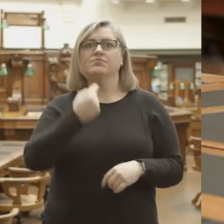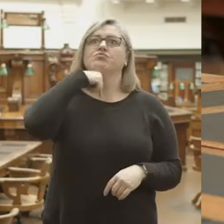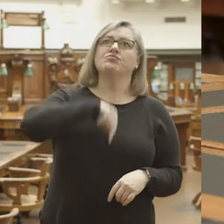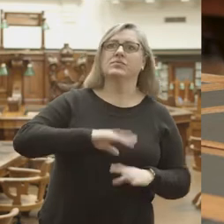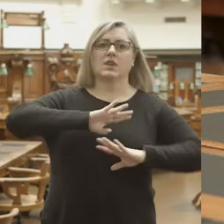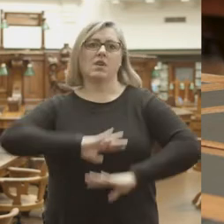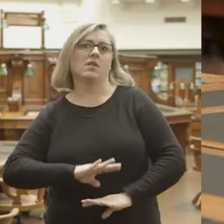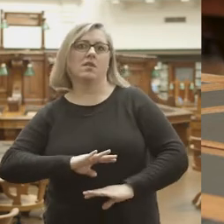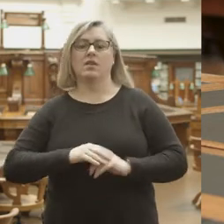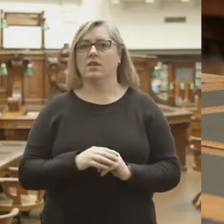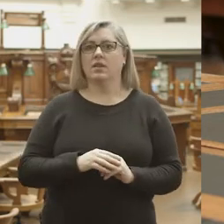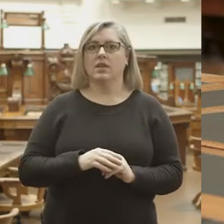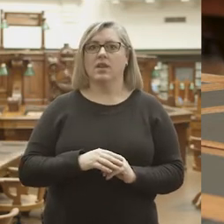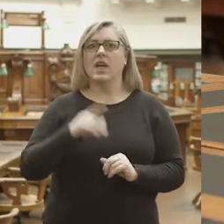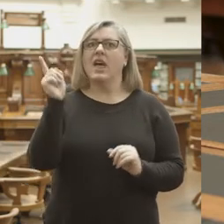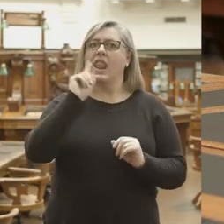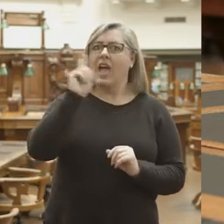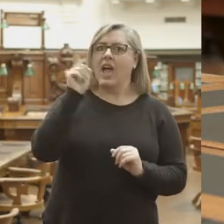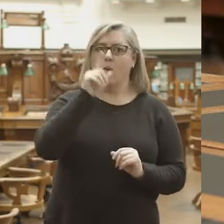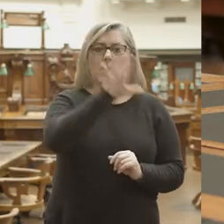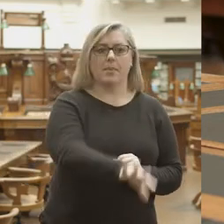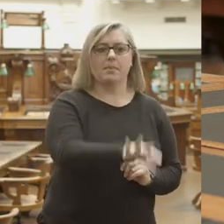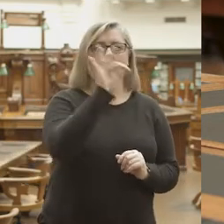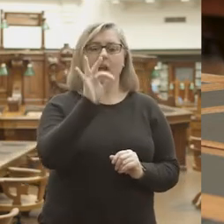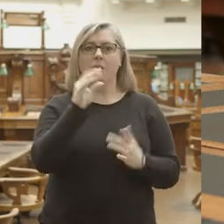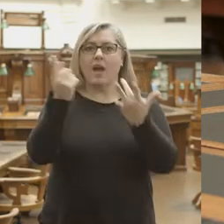Now I'm going to pick up another imaginary chip